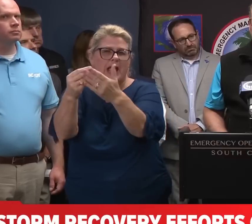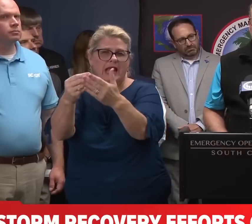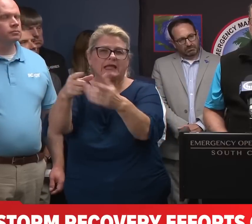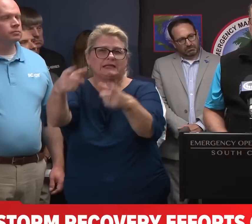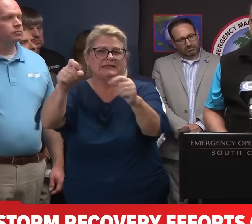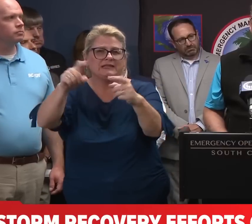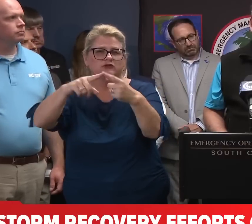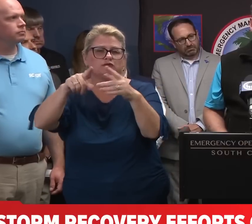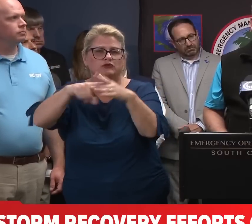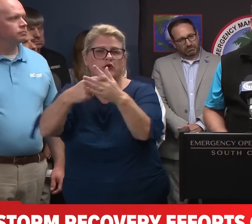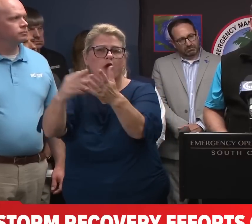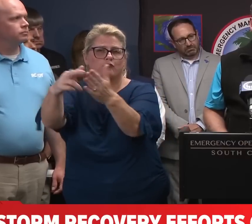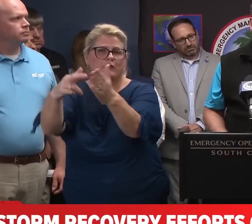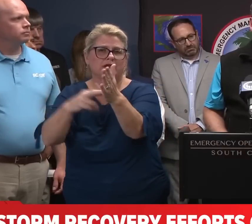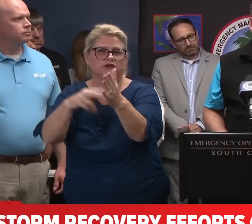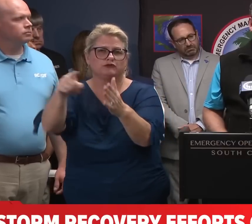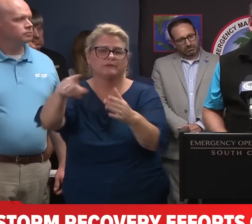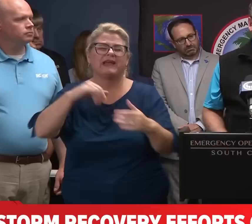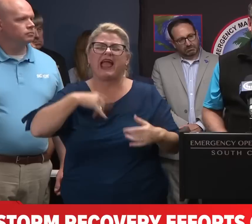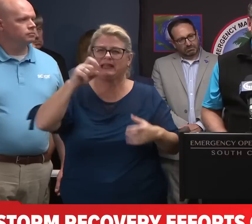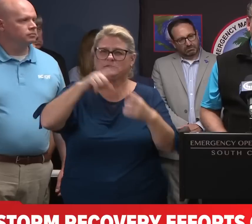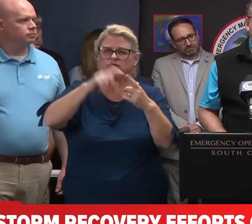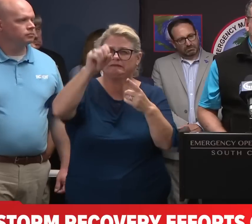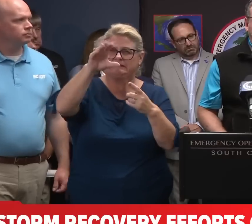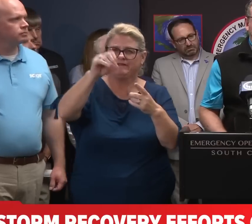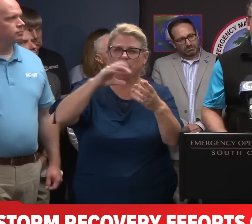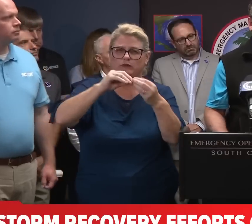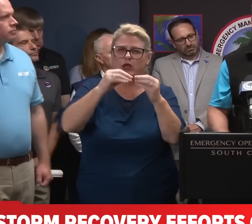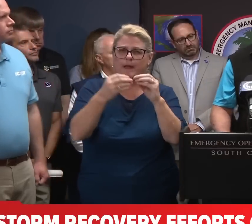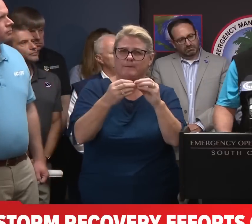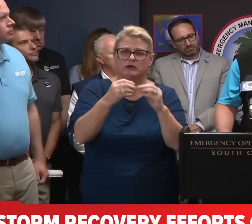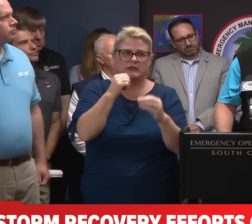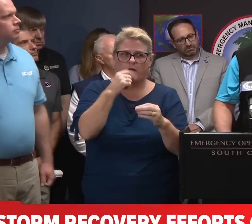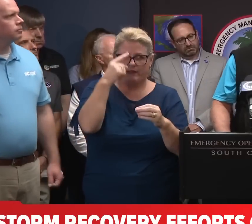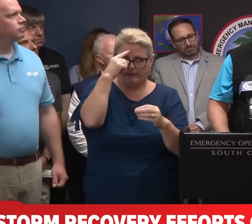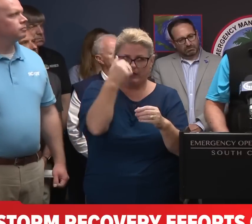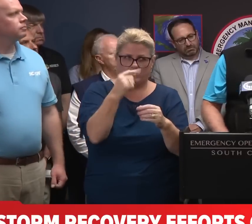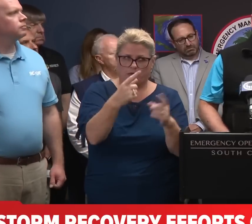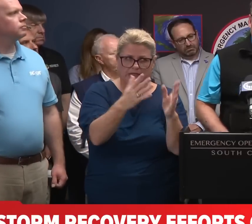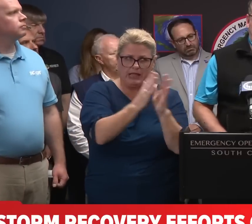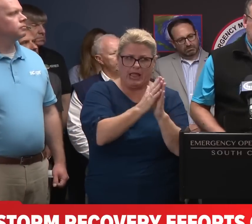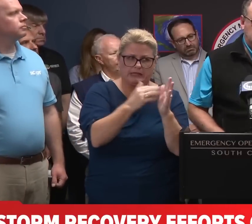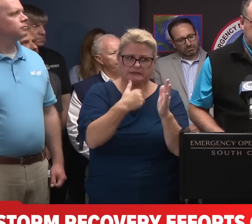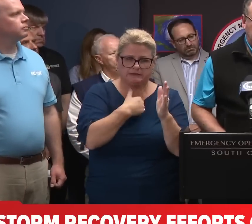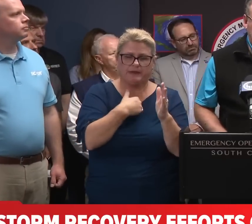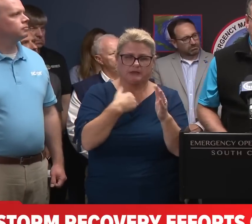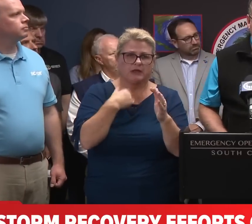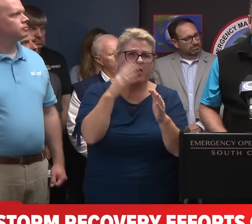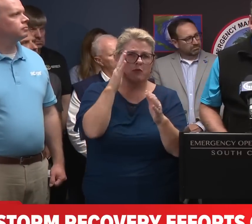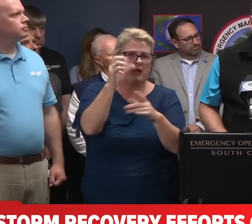I have an I MA team and I need to give you numbers for that. I, I don't think anybody has asked. So if I could, I'll, I'll get to that in just a second.